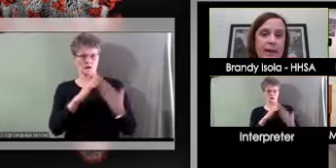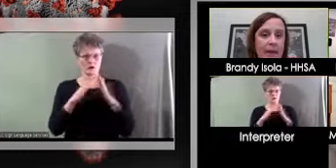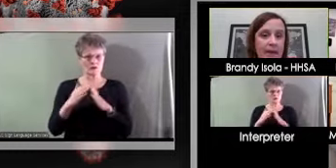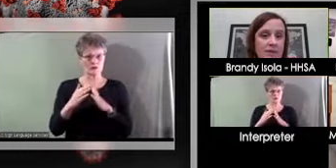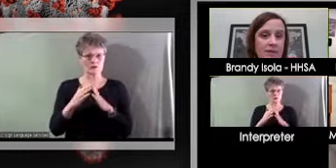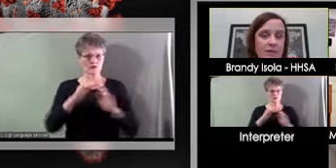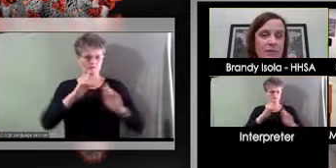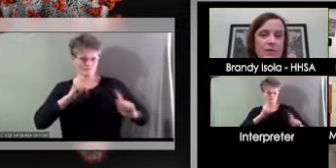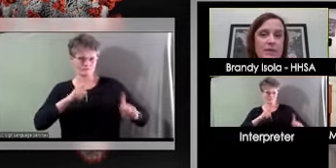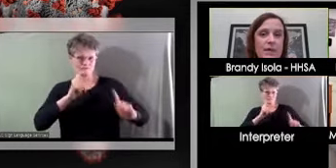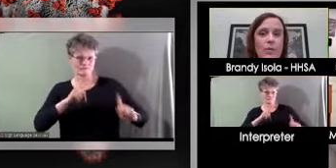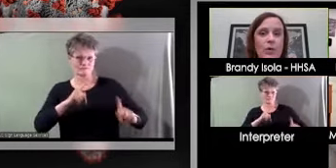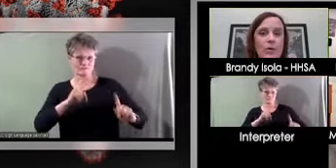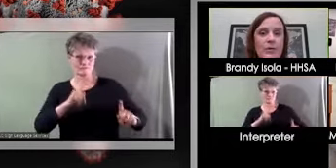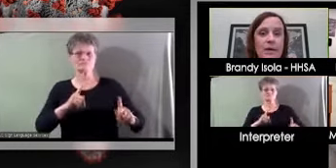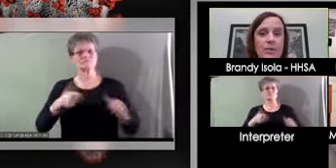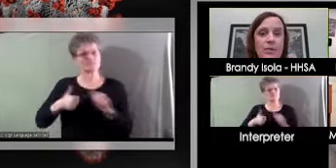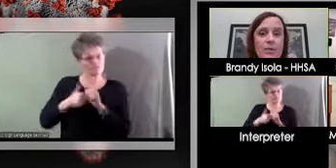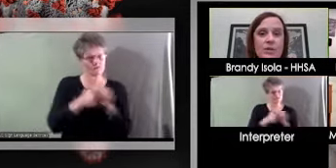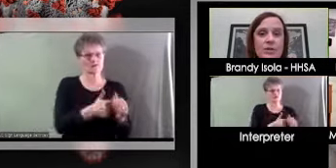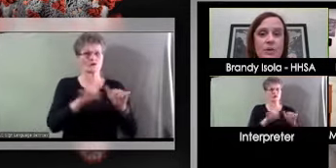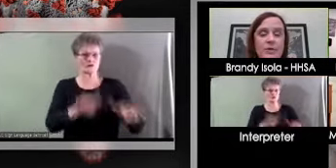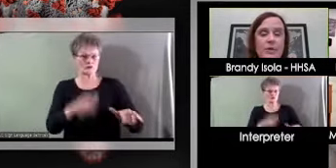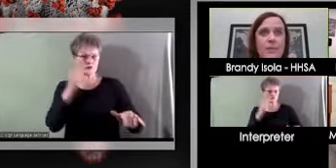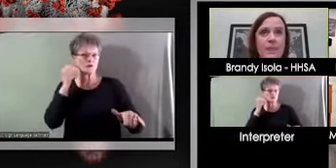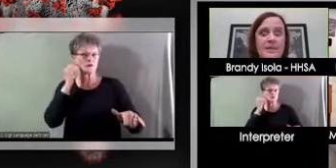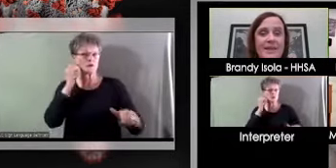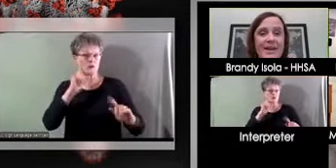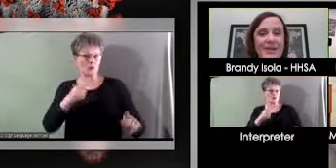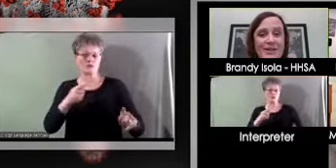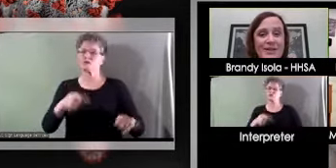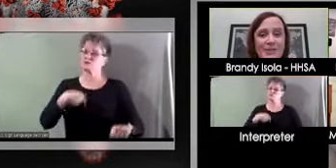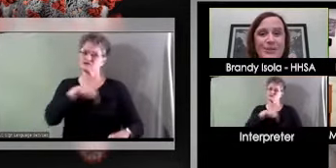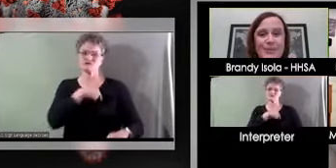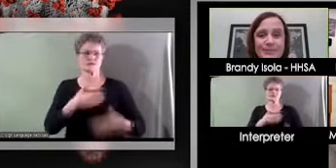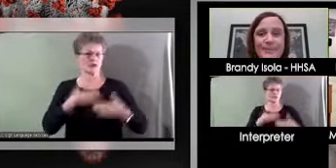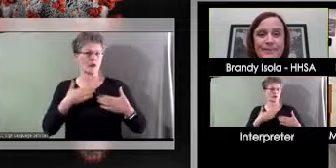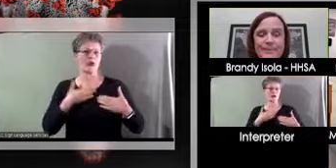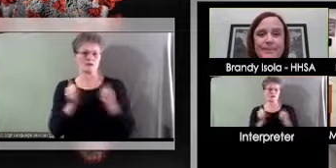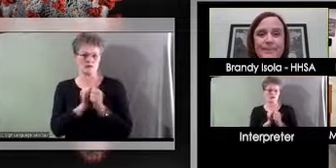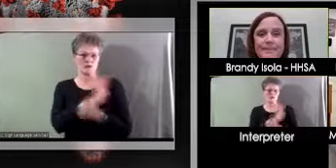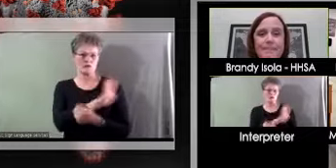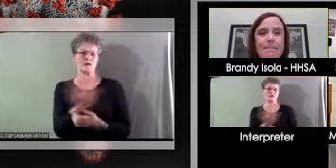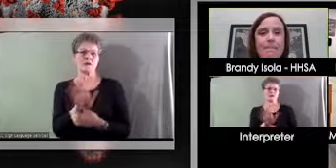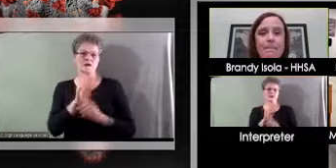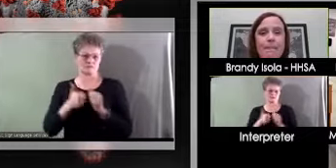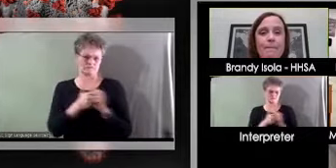they have to the governor's stay at home orders and we just hope to see that increase in the future